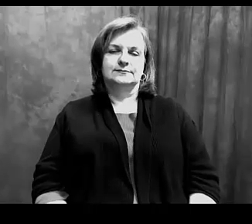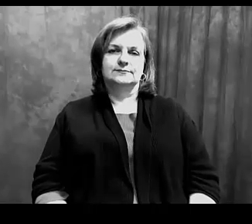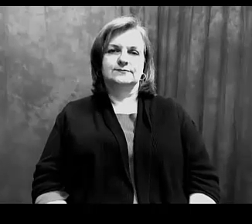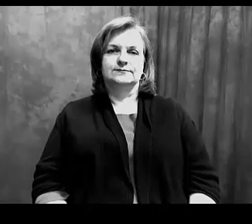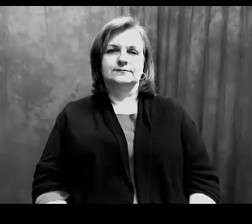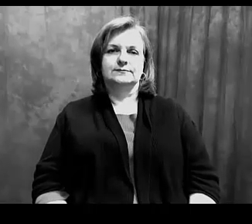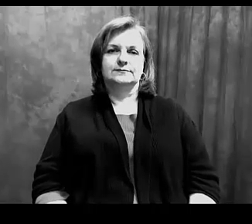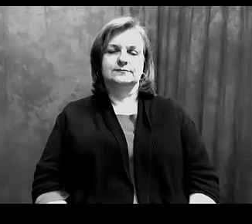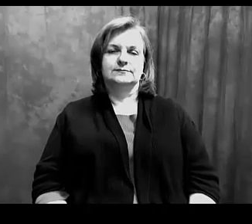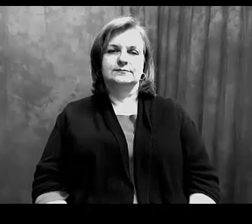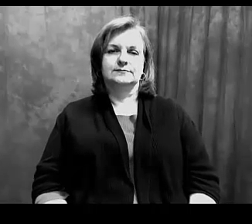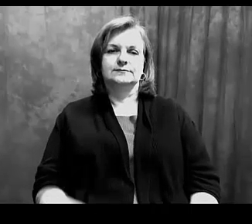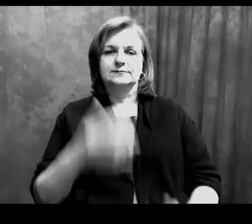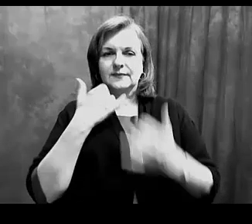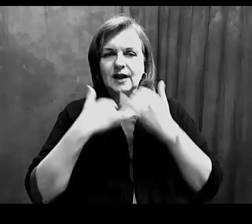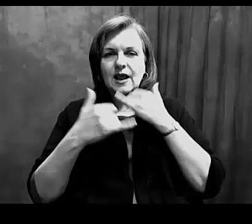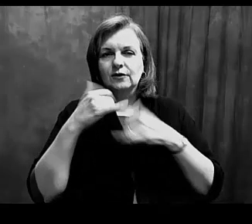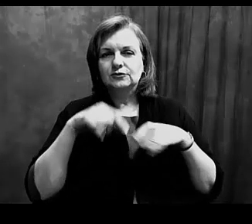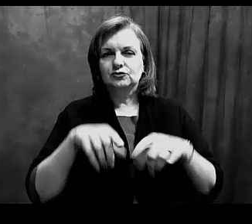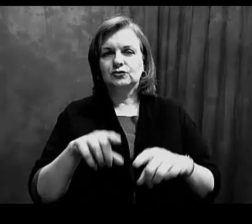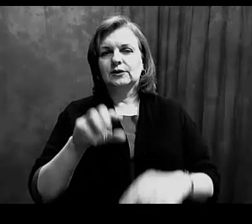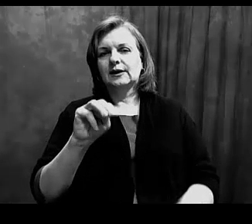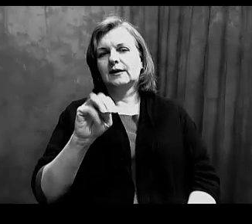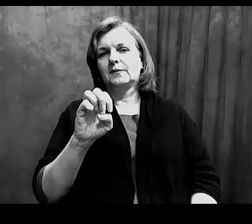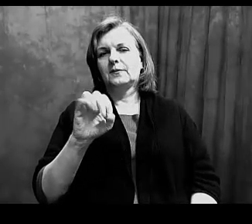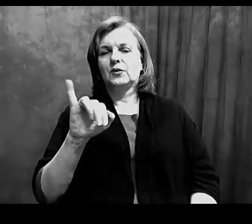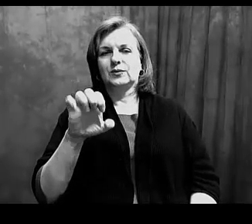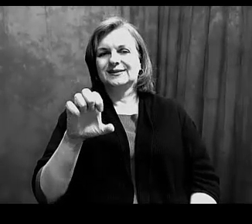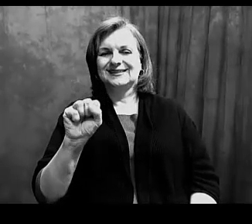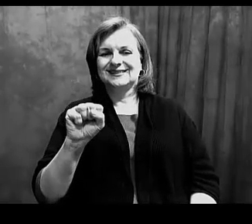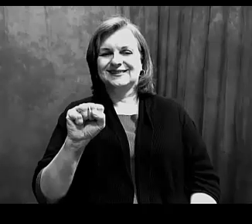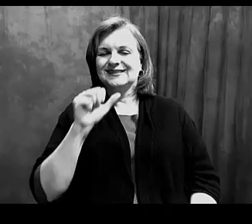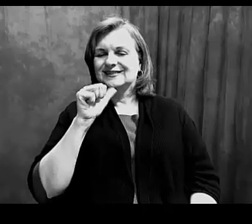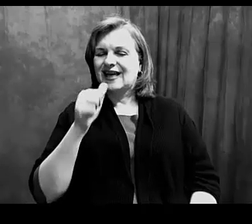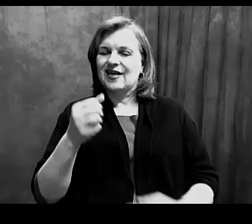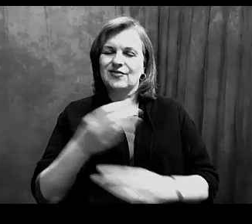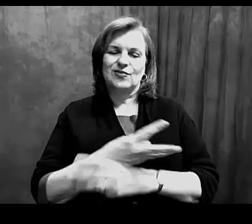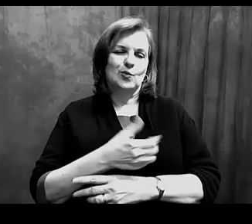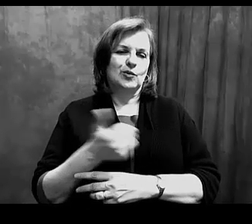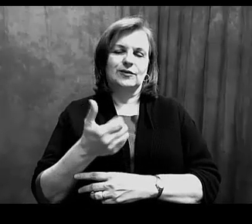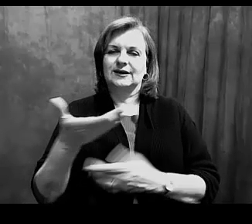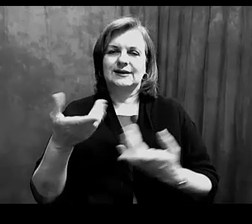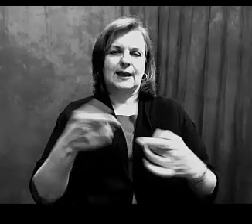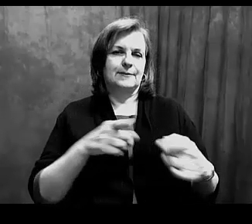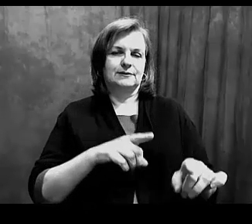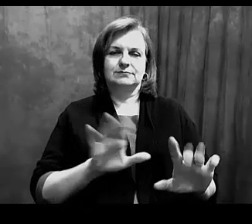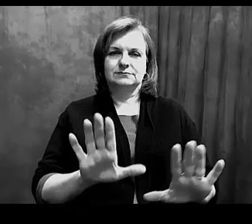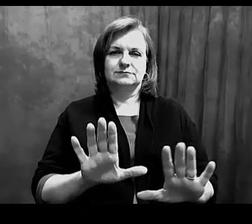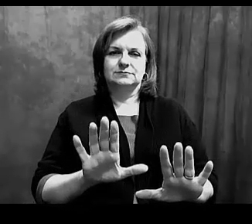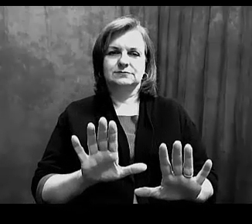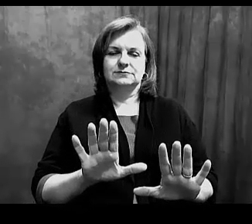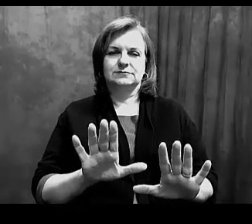errors in meiosis are not necessarily the worst thing ever!